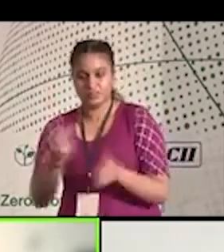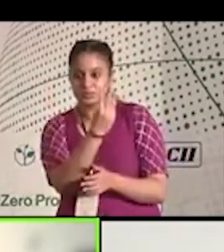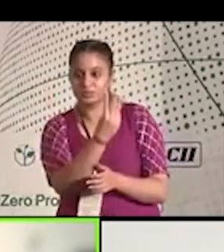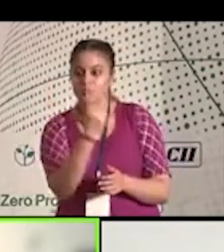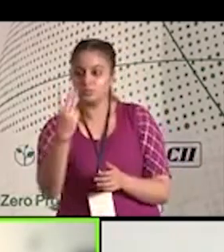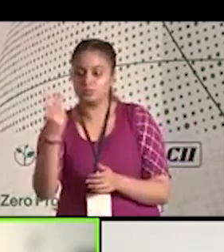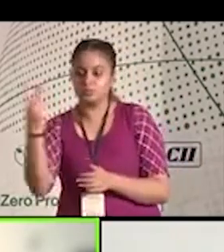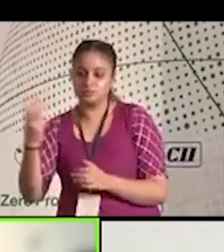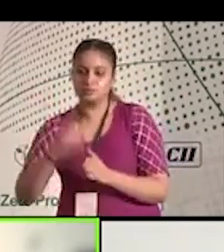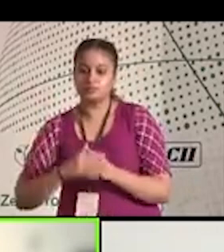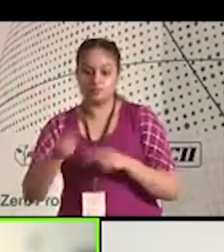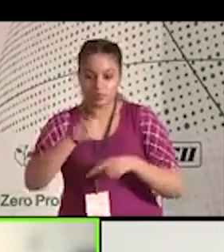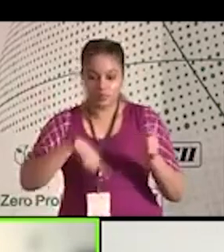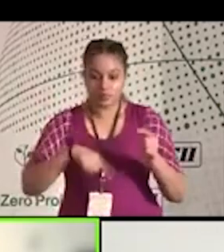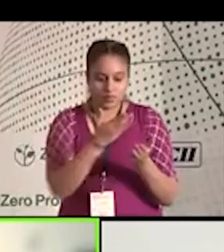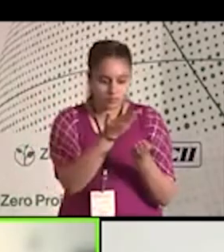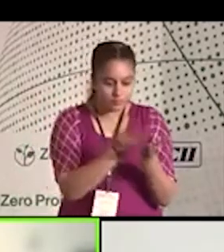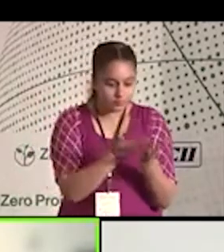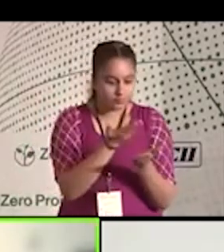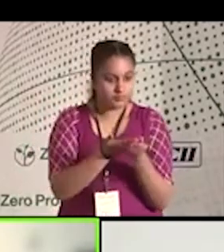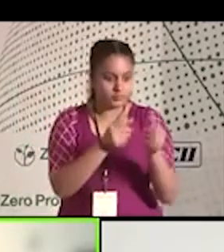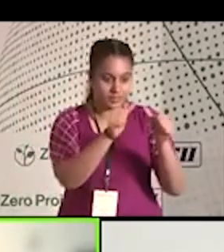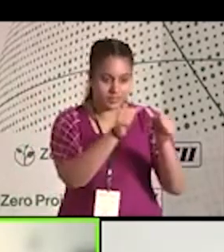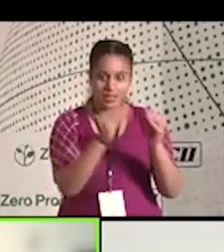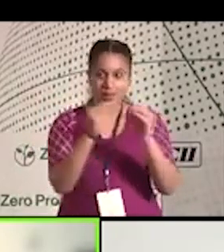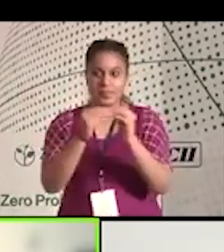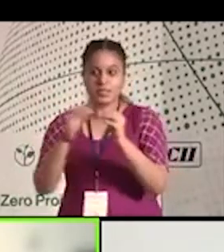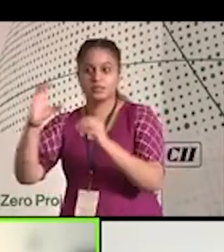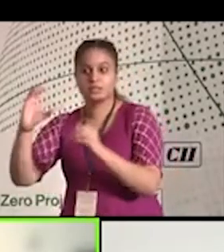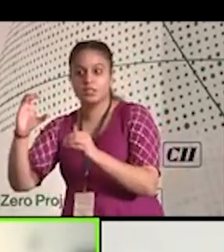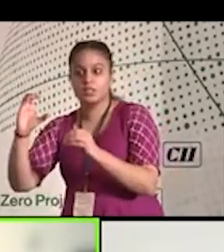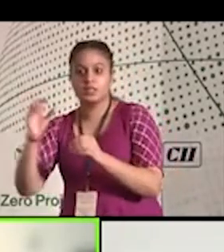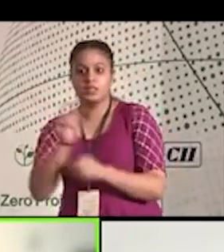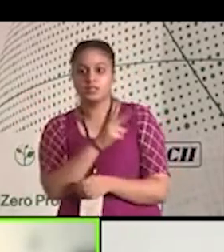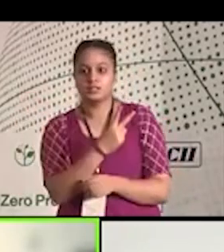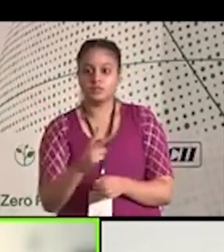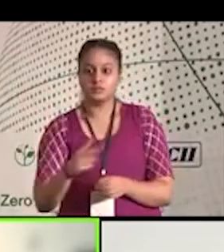A, B or C panels, and all the candidates are divided into three or four panels,